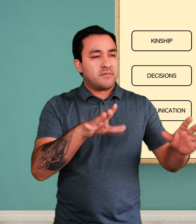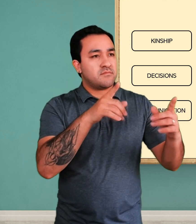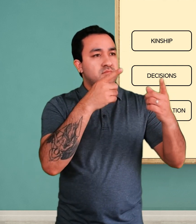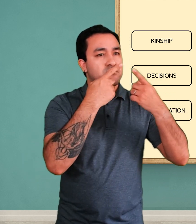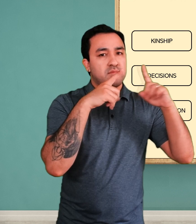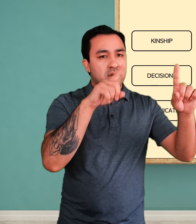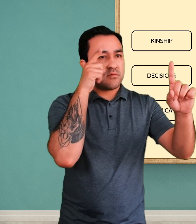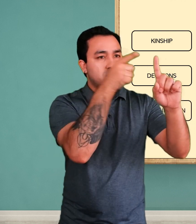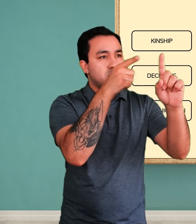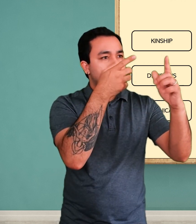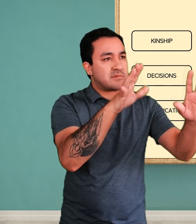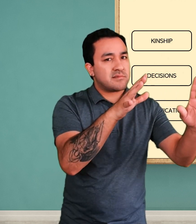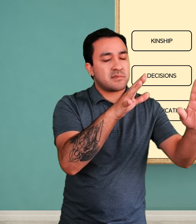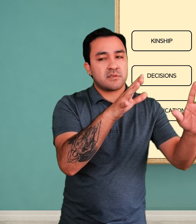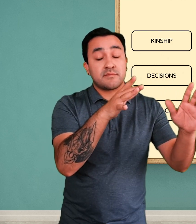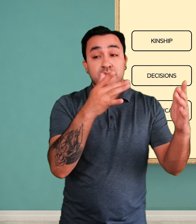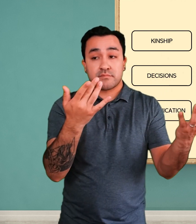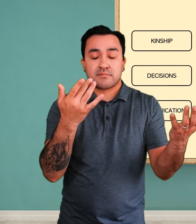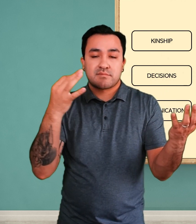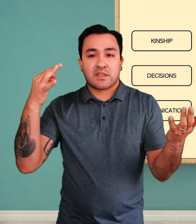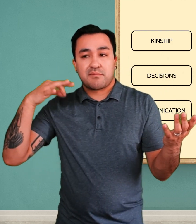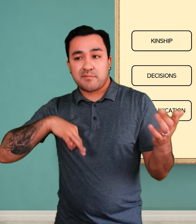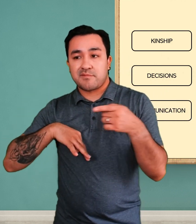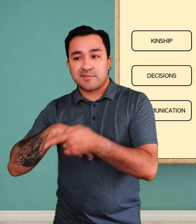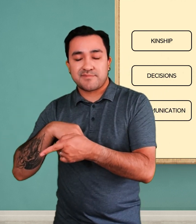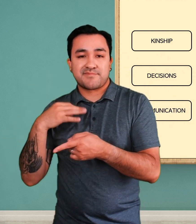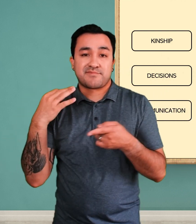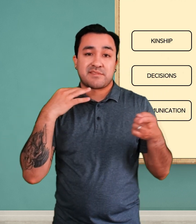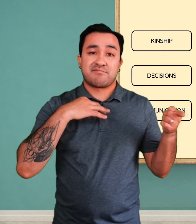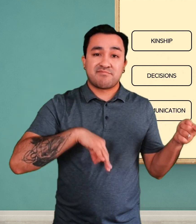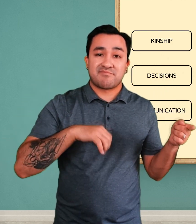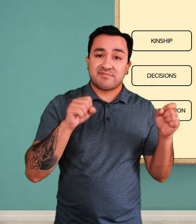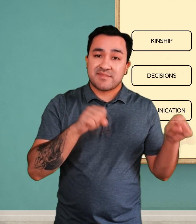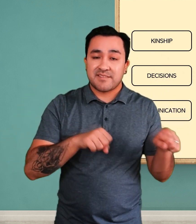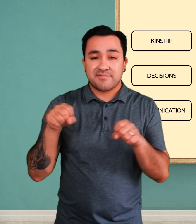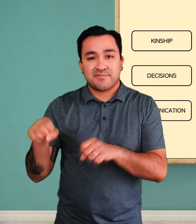Certainly there can be benefits to both decision making practices in different situations.